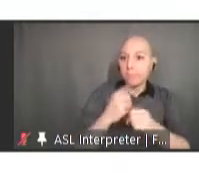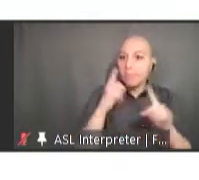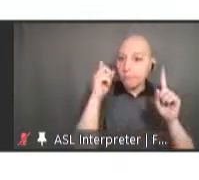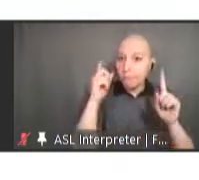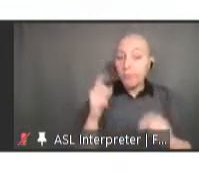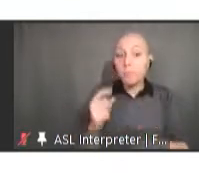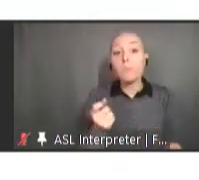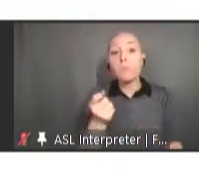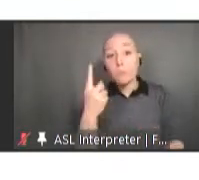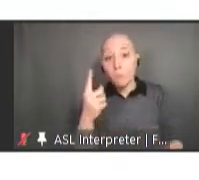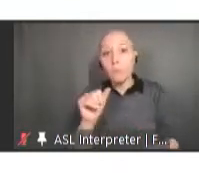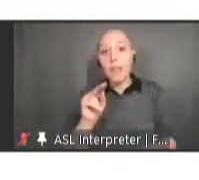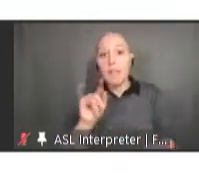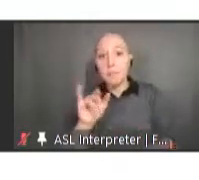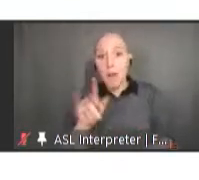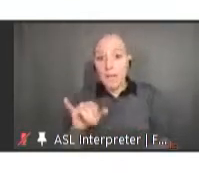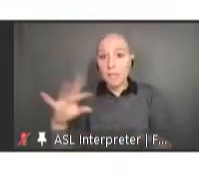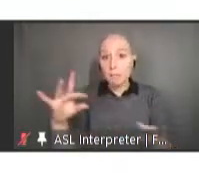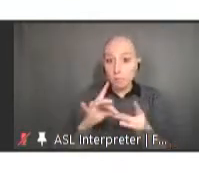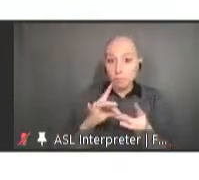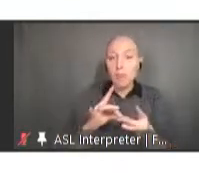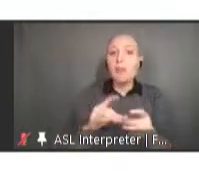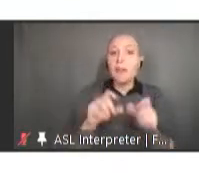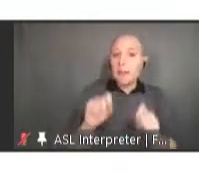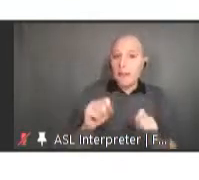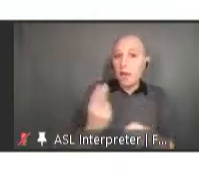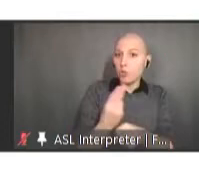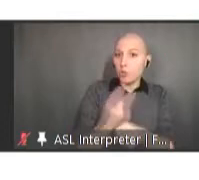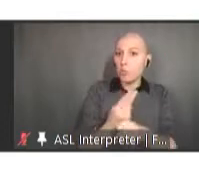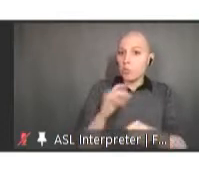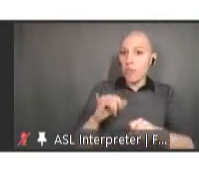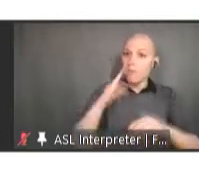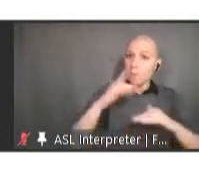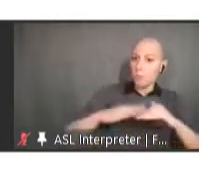correlate of protection. We focus on them because they're relatively easy to measure and are used